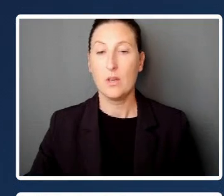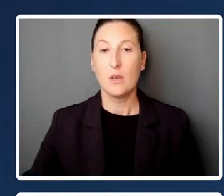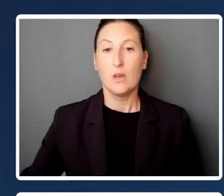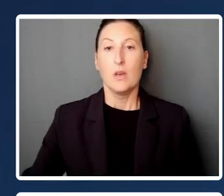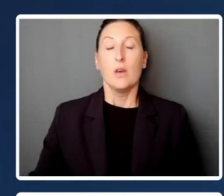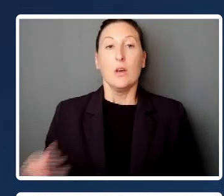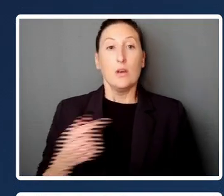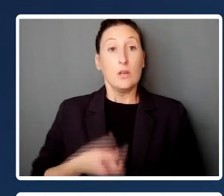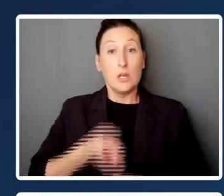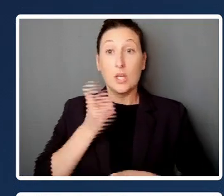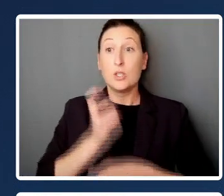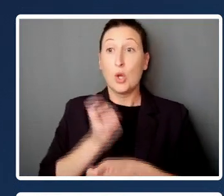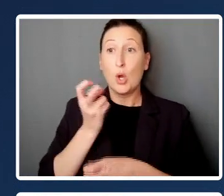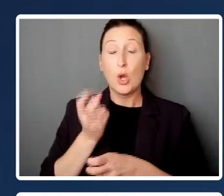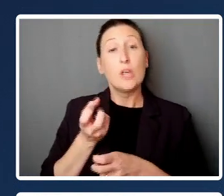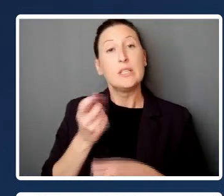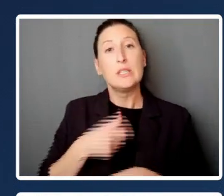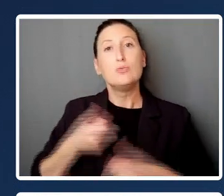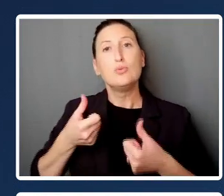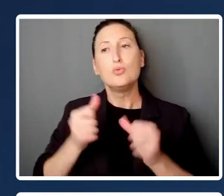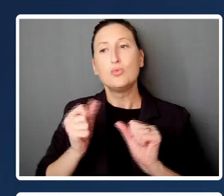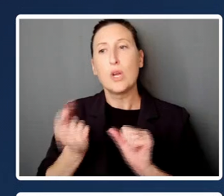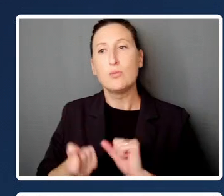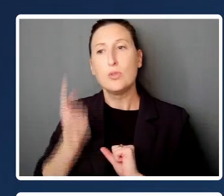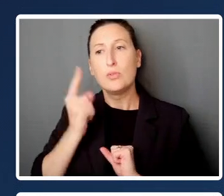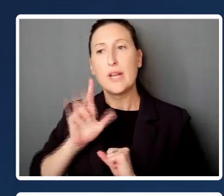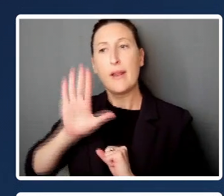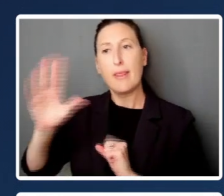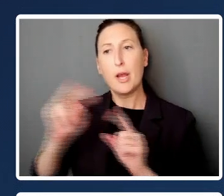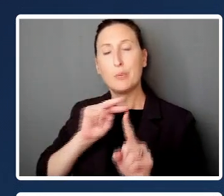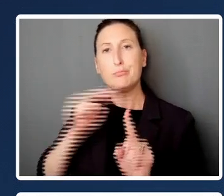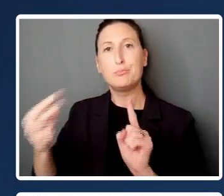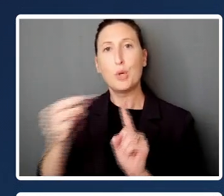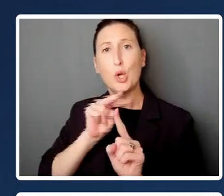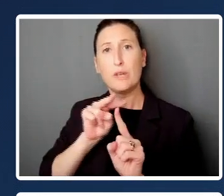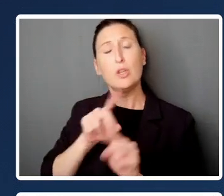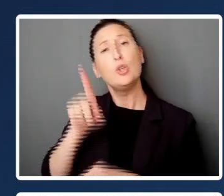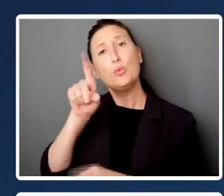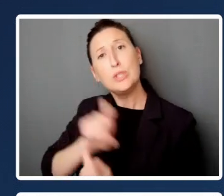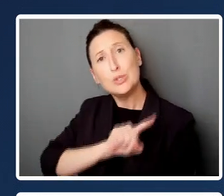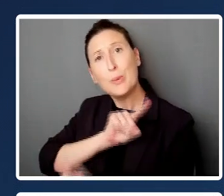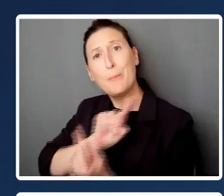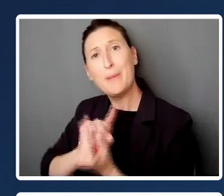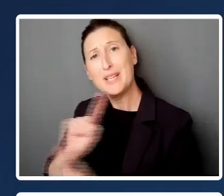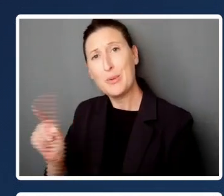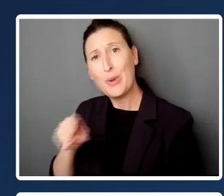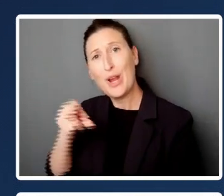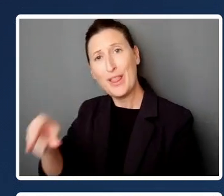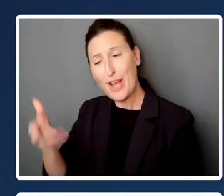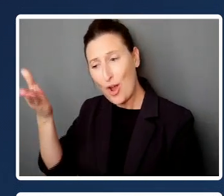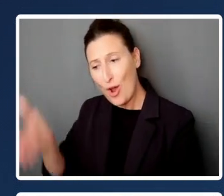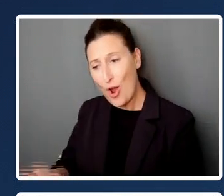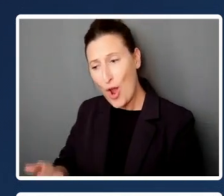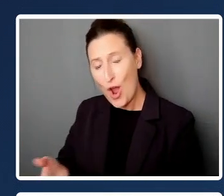their point of view. Meet them literally where they are. Feed them. I love that one. And we always talked about that at the museum that you've got to have food if